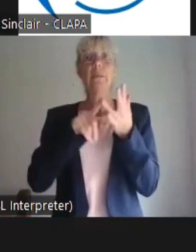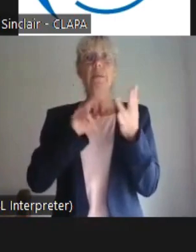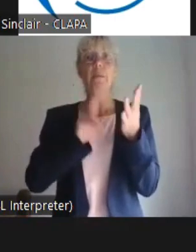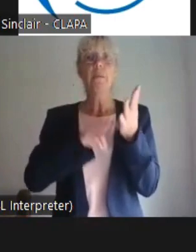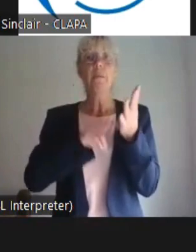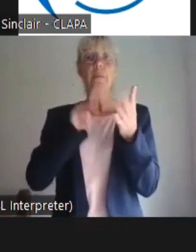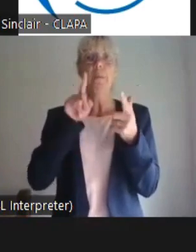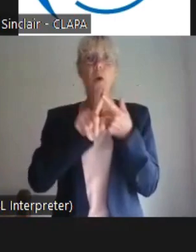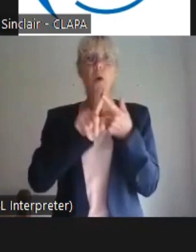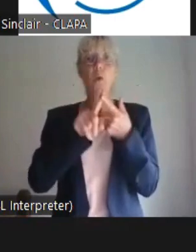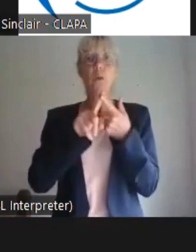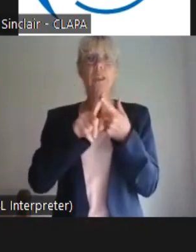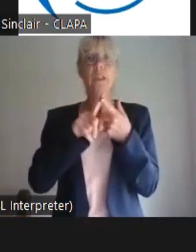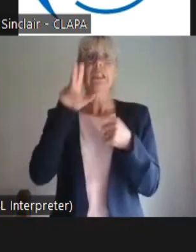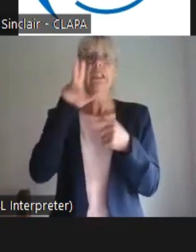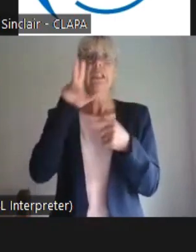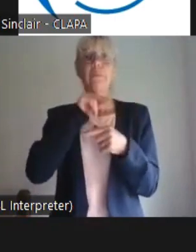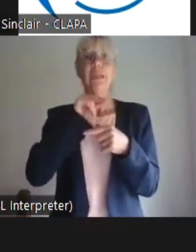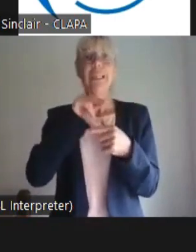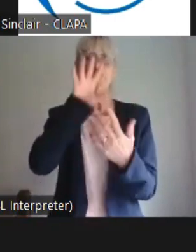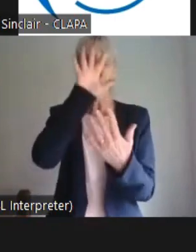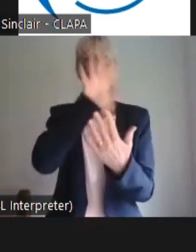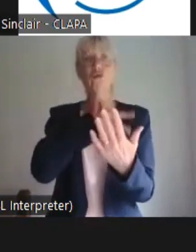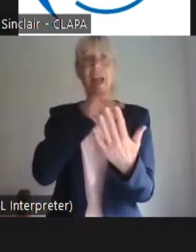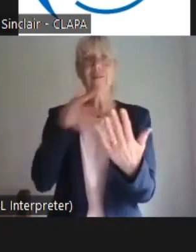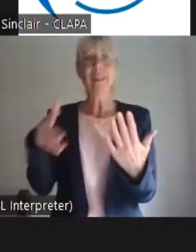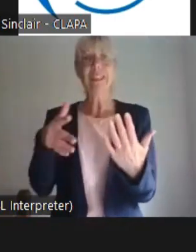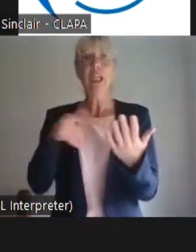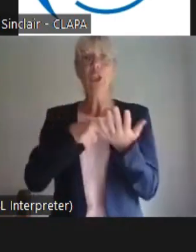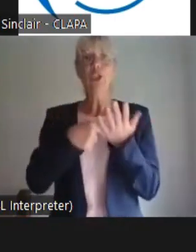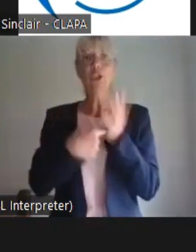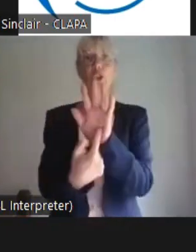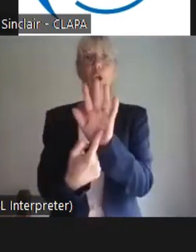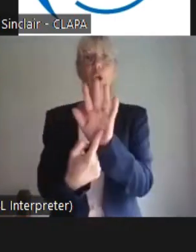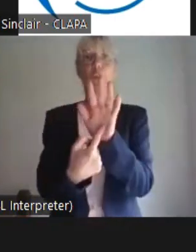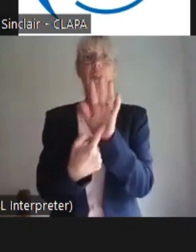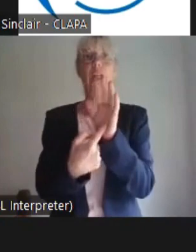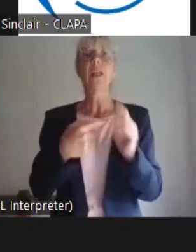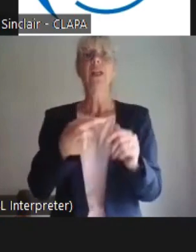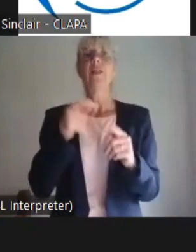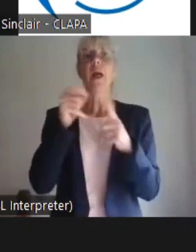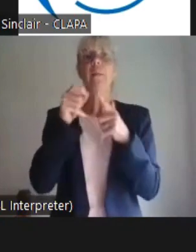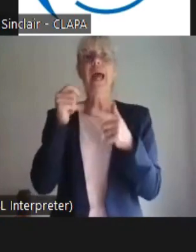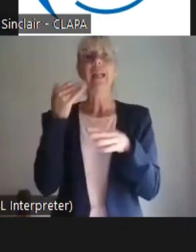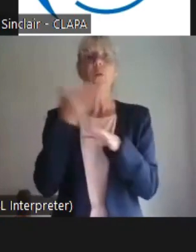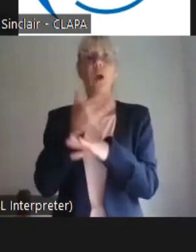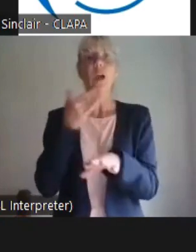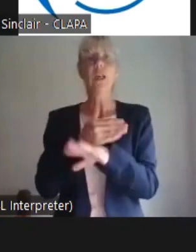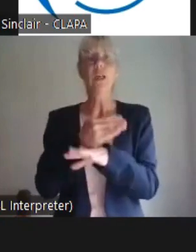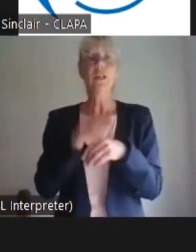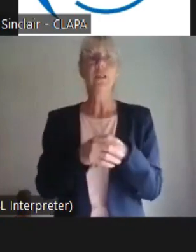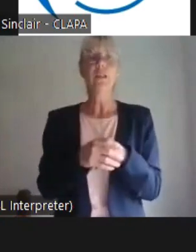of how the palette Works in speech the soft palate specifically um but what we know is that when the